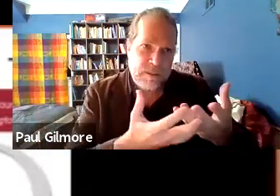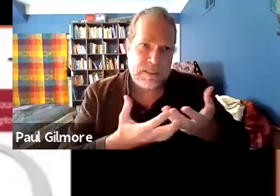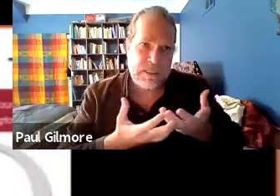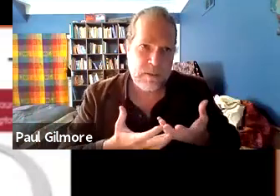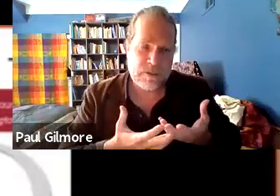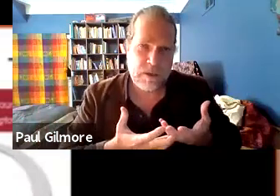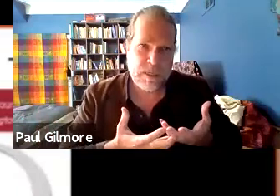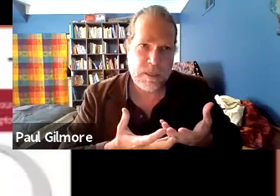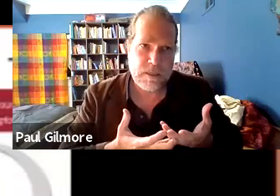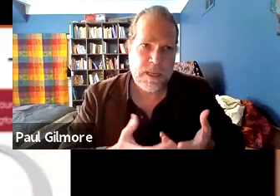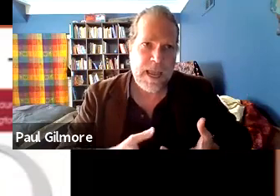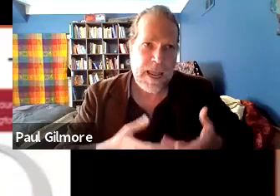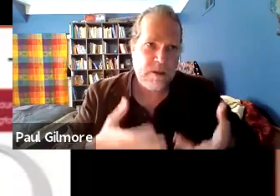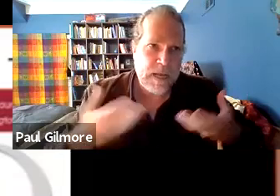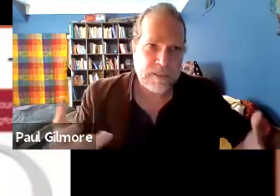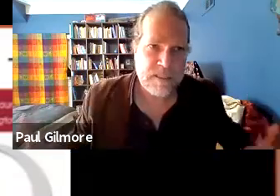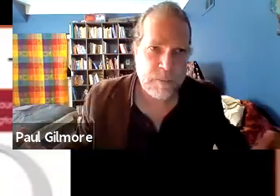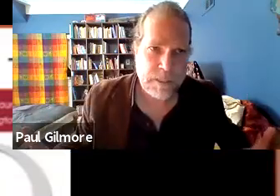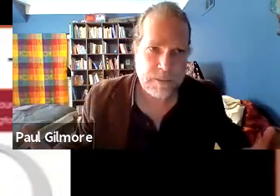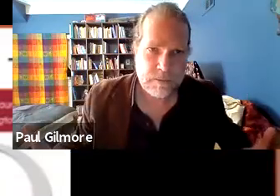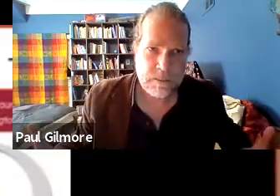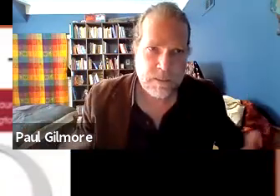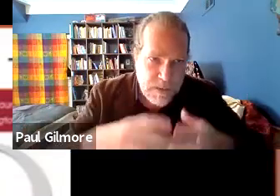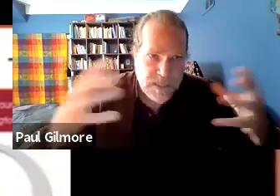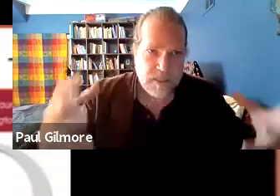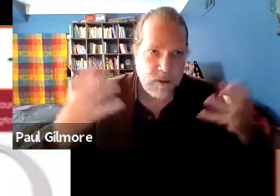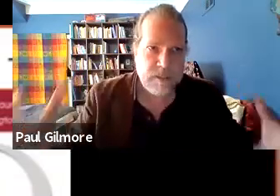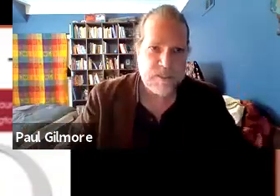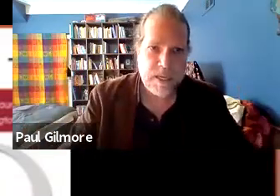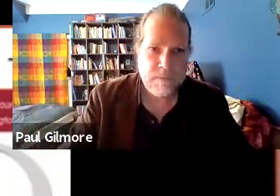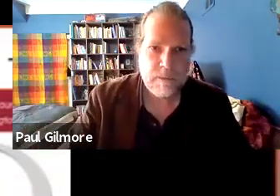these Latinos coming in, and they're not assimilating. He's making all these same